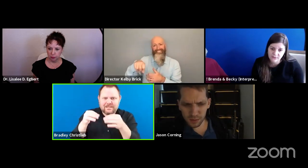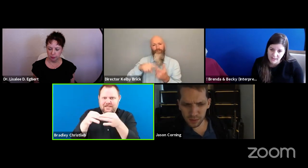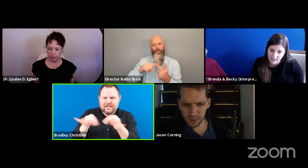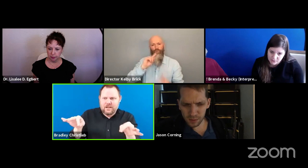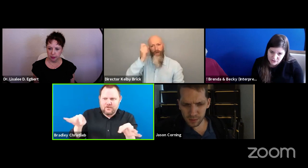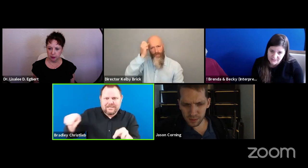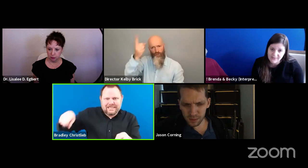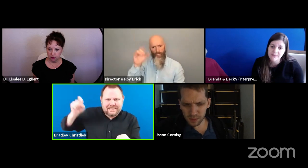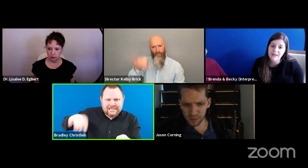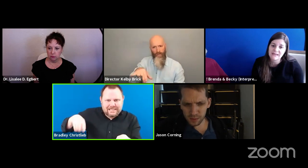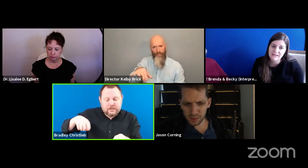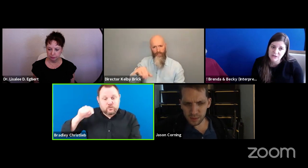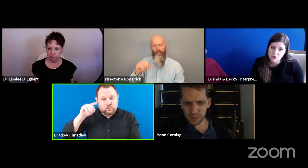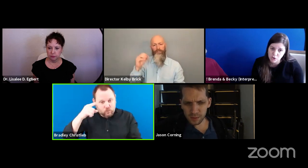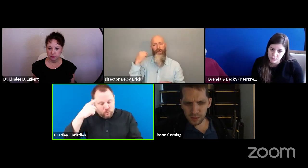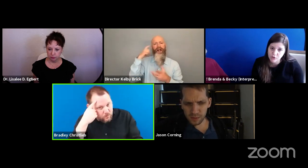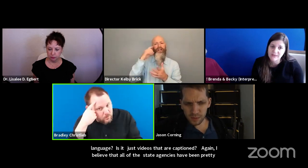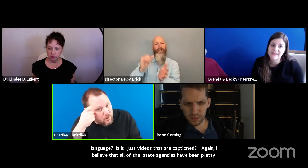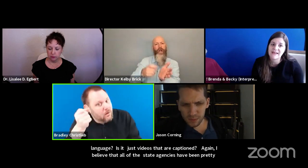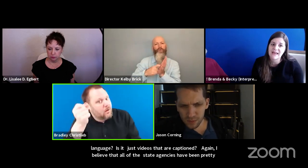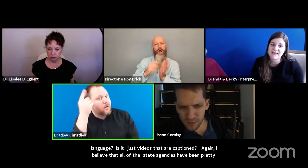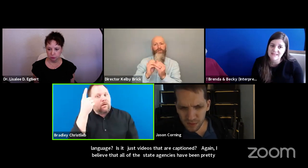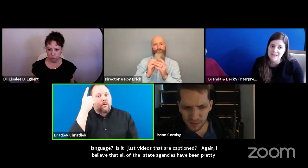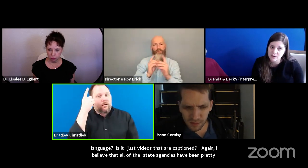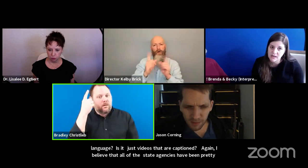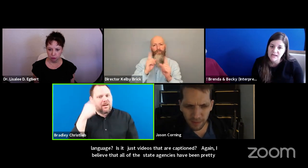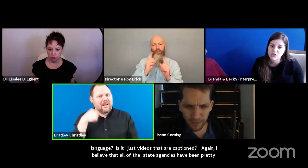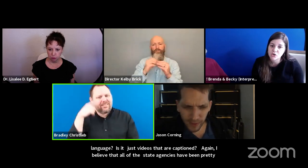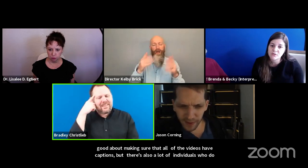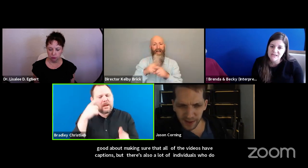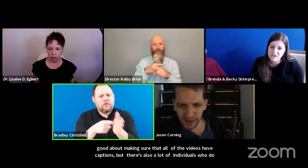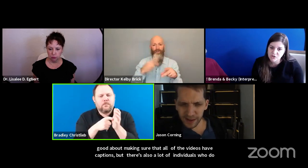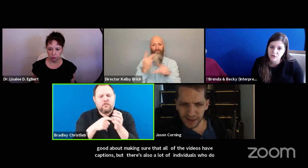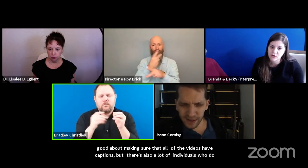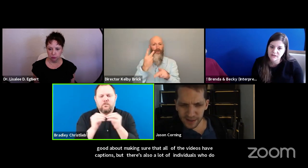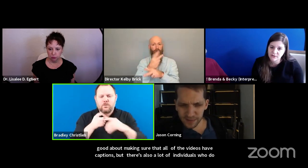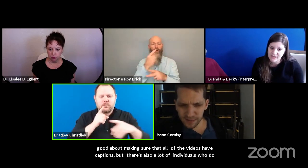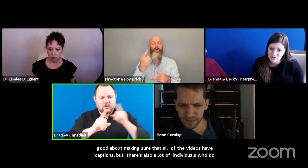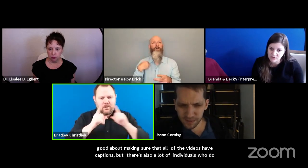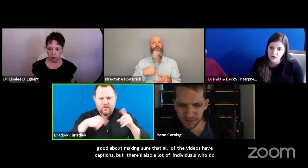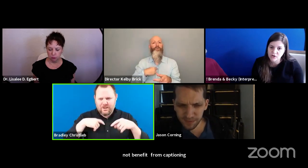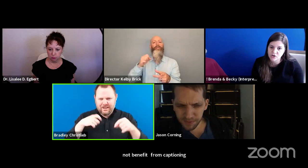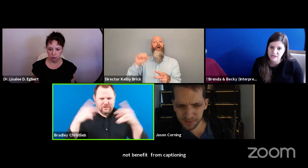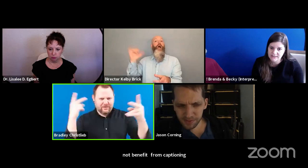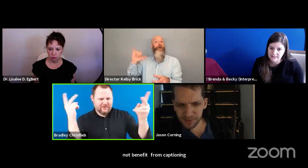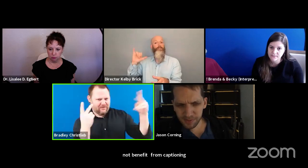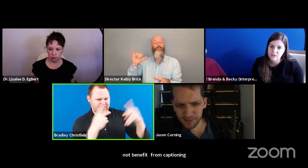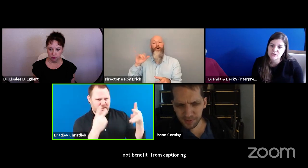from captioning and they may need an interpreter. They need that ASL interpretation for clarification for understanding.